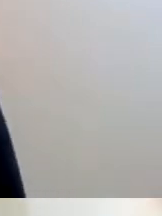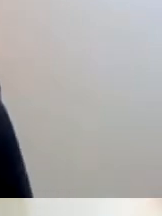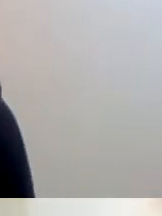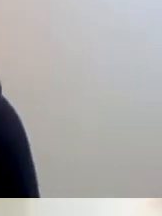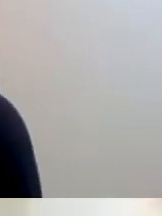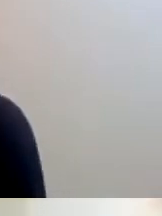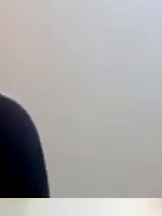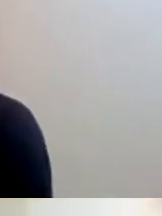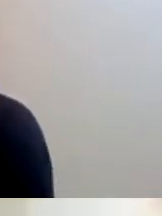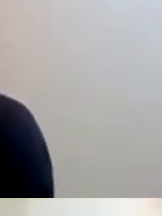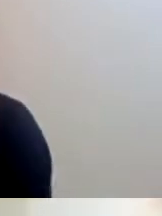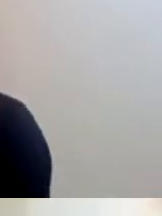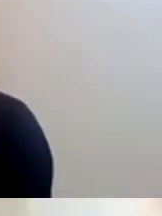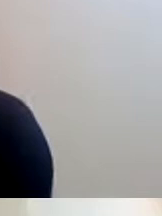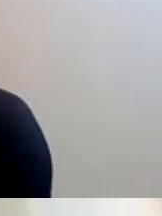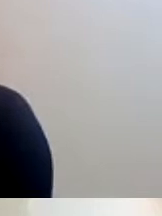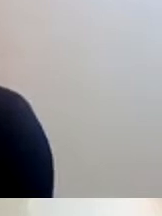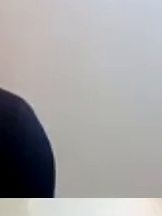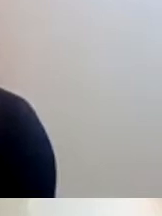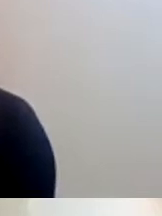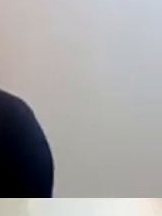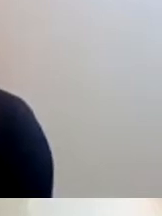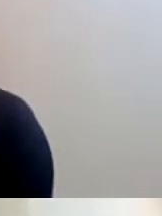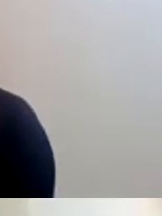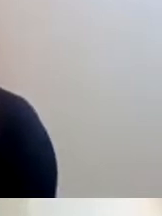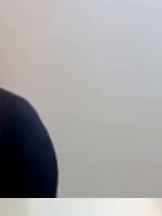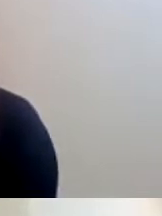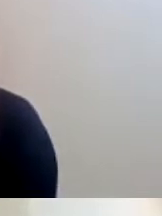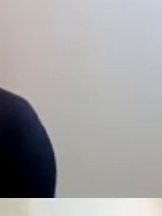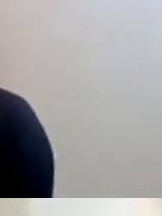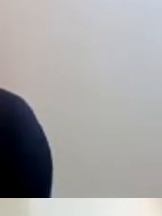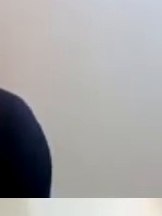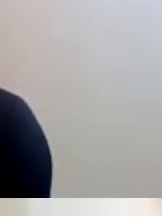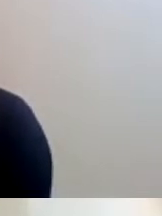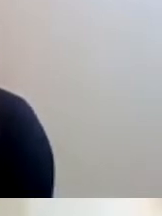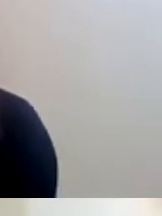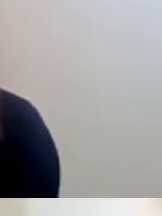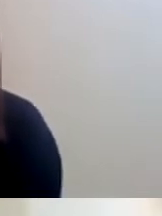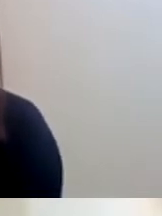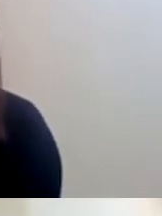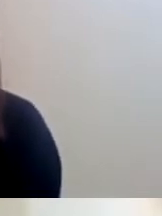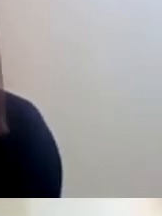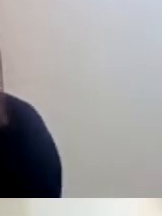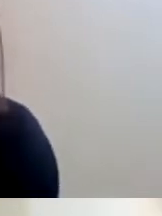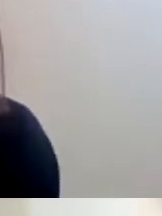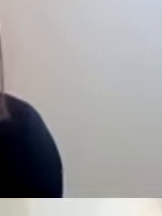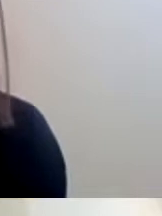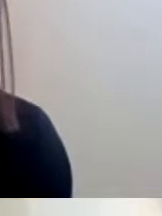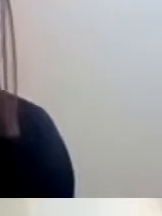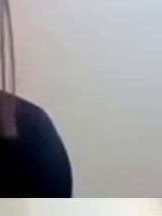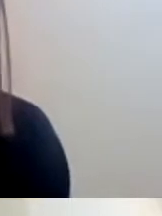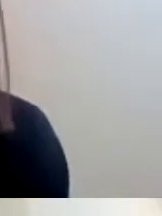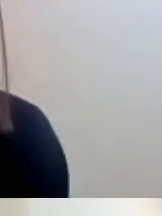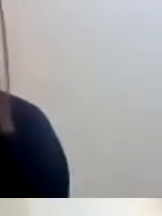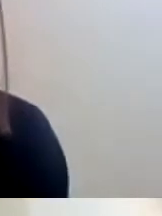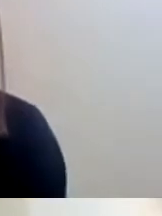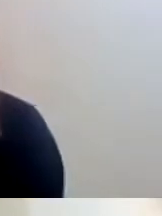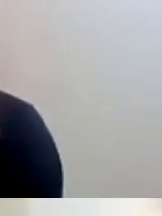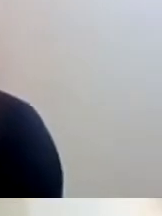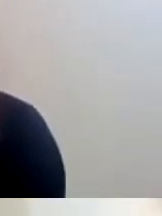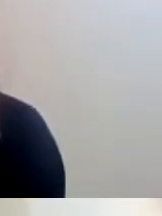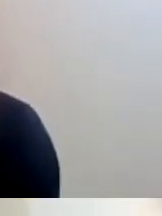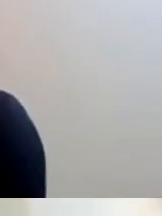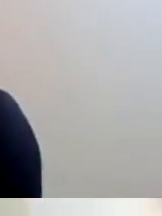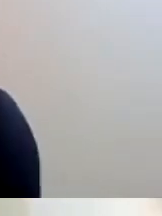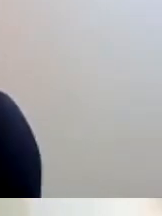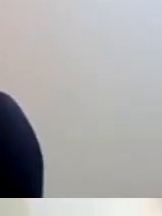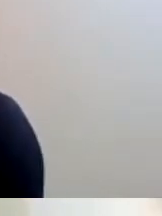the RTC at the University of Montana. They have a lot of great products and I would point folks interested in rural-related transportation-related statistics, go speak to our colleagues at the RTC at the University of Montana. It's the Rural RTC. If you typed in "Disability